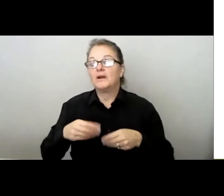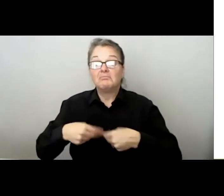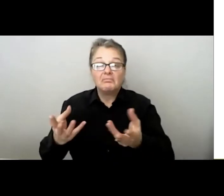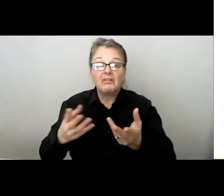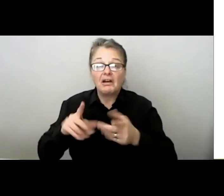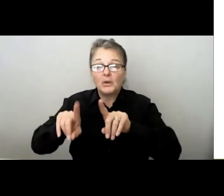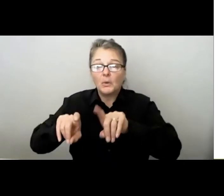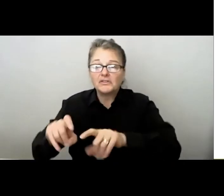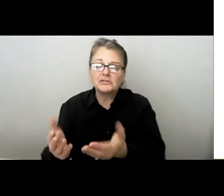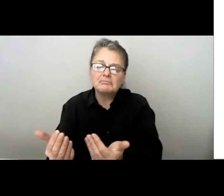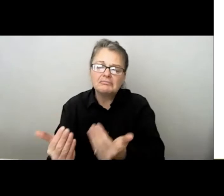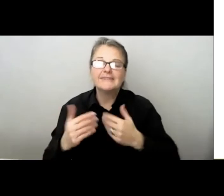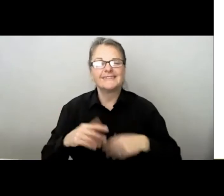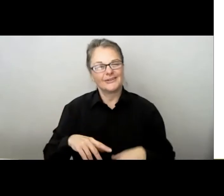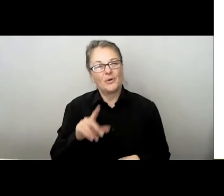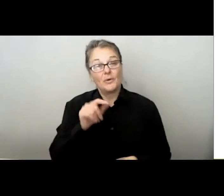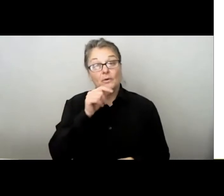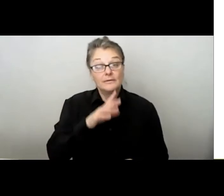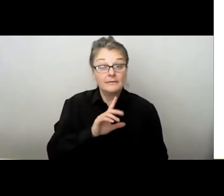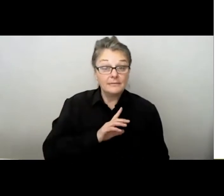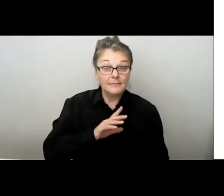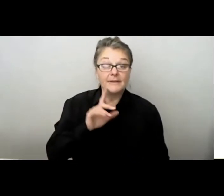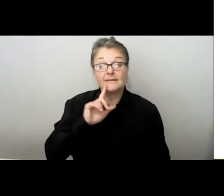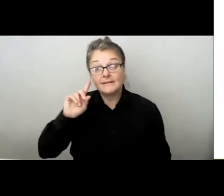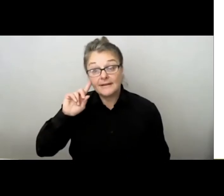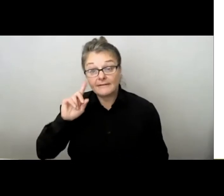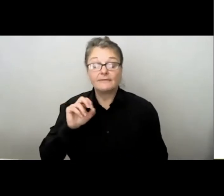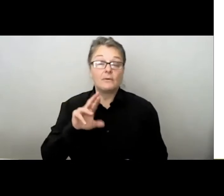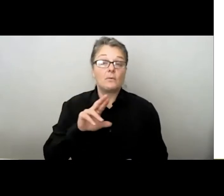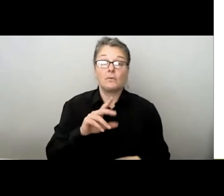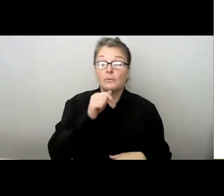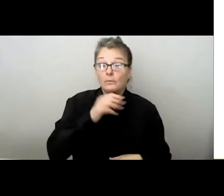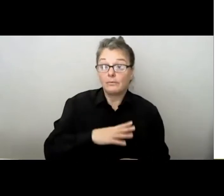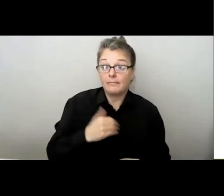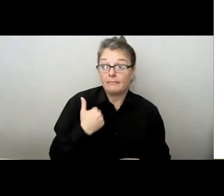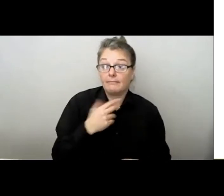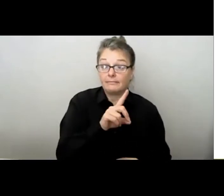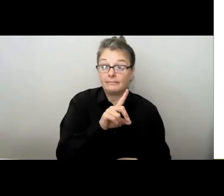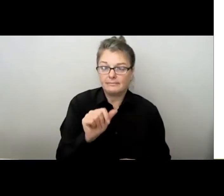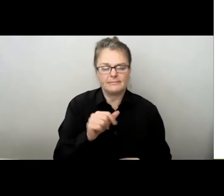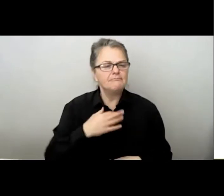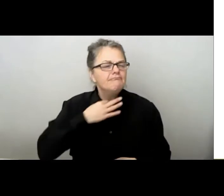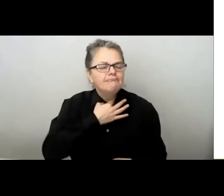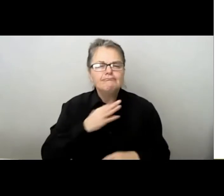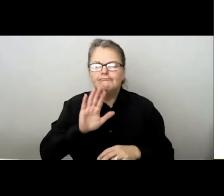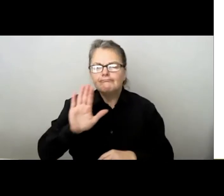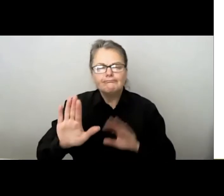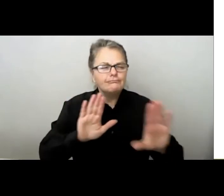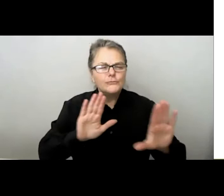DEAF WOMEN ABOUT THEIR EXPERIENCE AND THEIR JOURNEY SEARCHING AND MAINTAINING EMPLOYMENT.